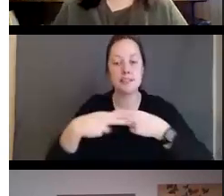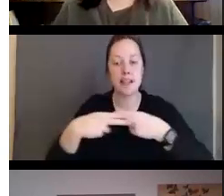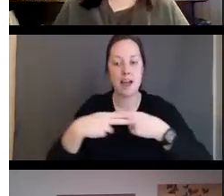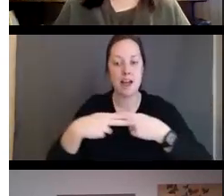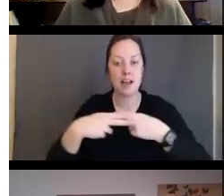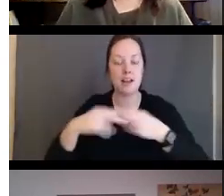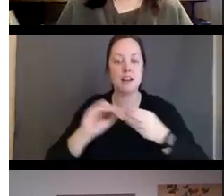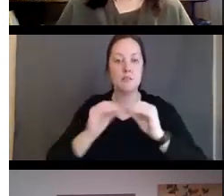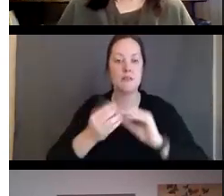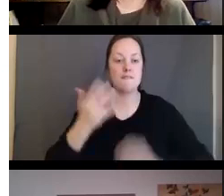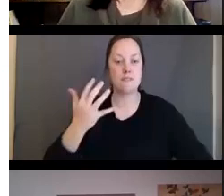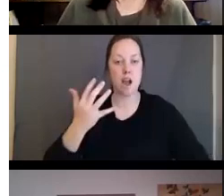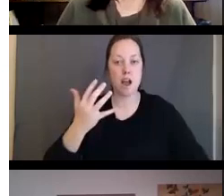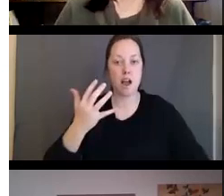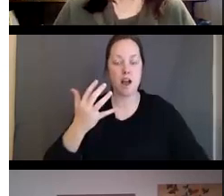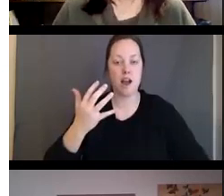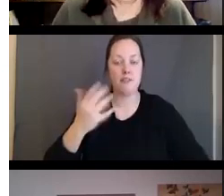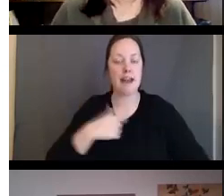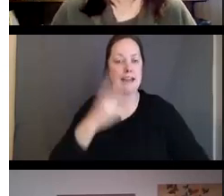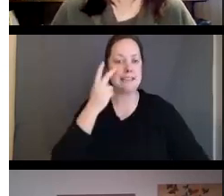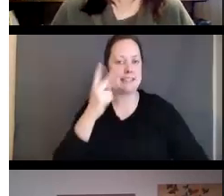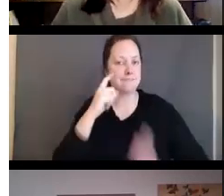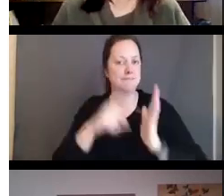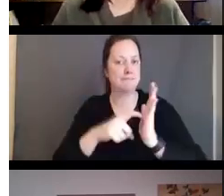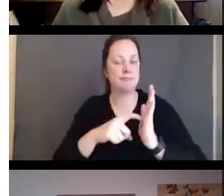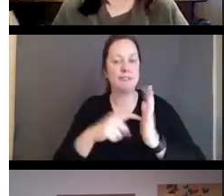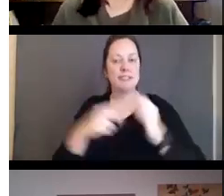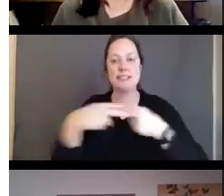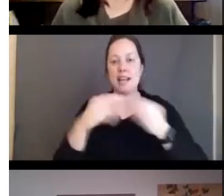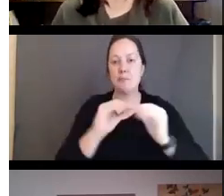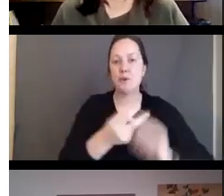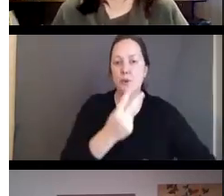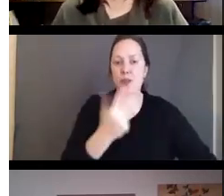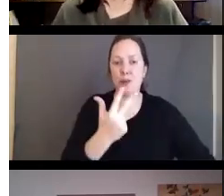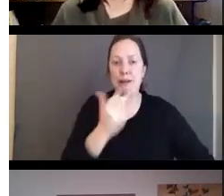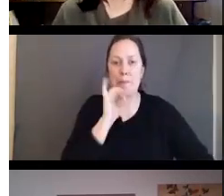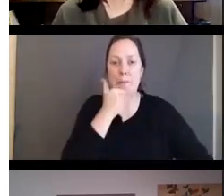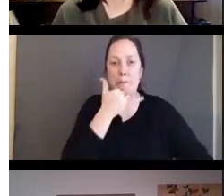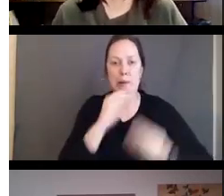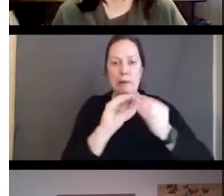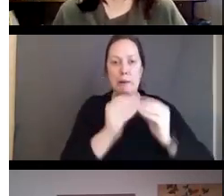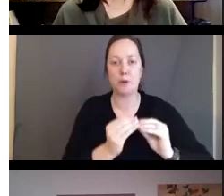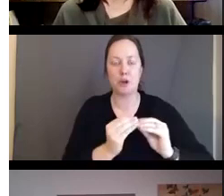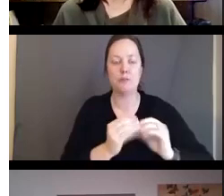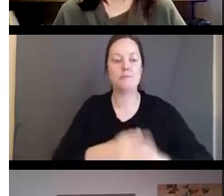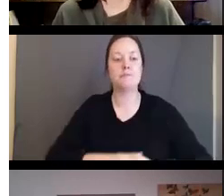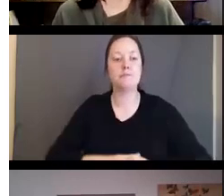You are required to only have one artifact per component section. You heard me right, one artifact per component section.